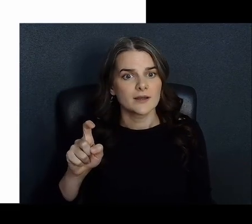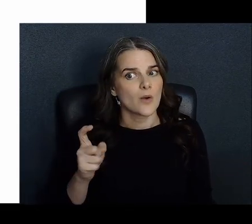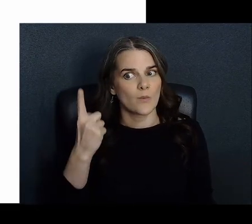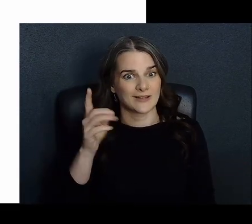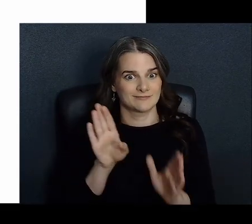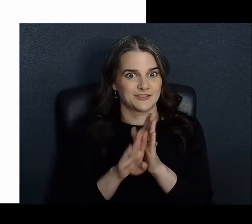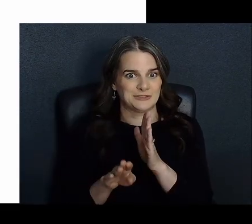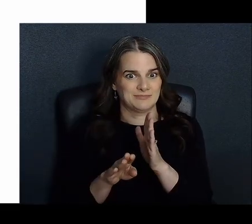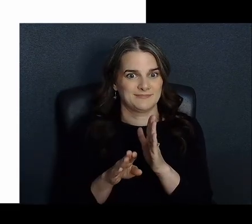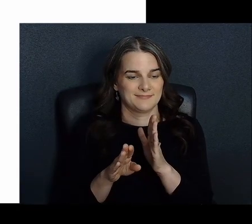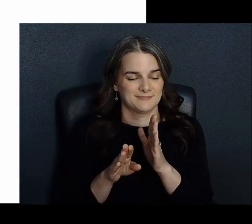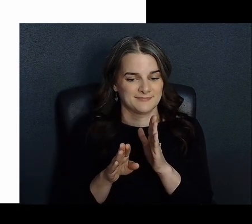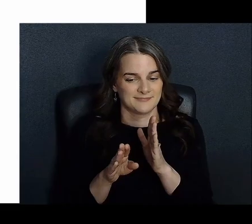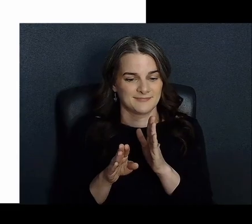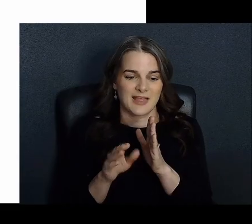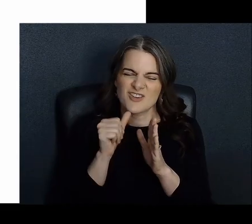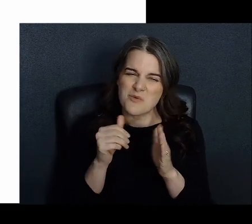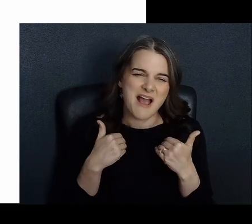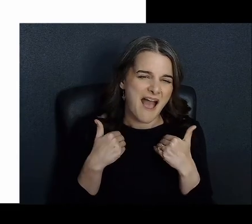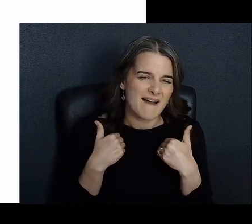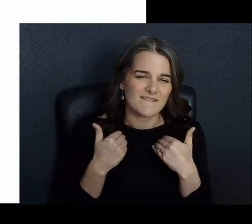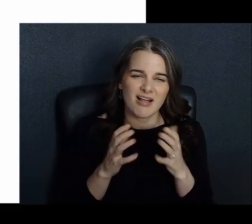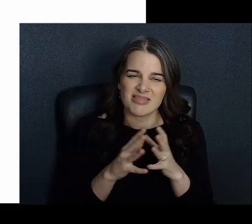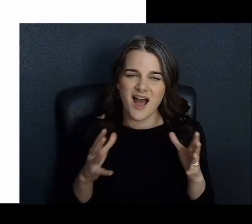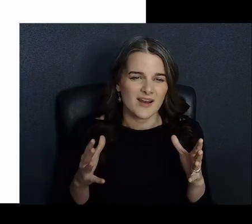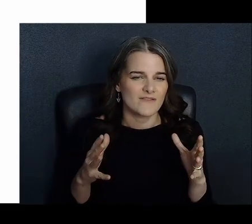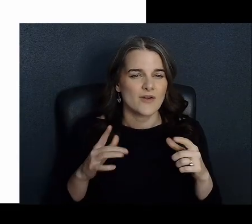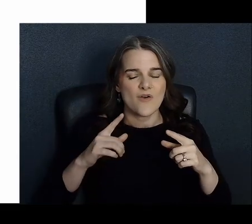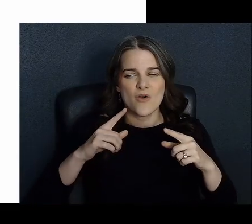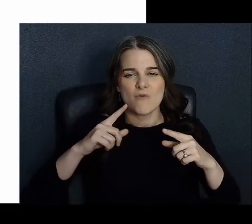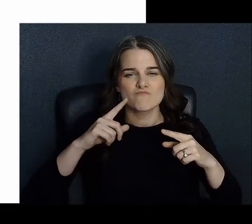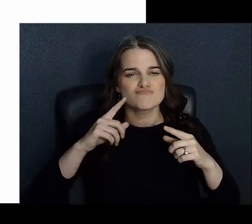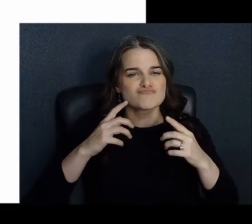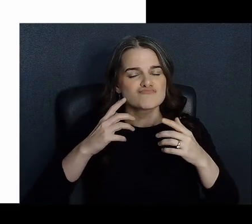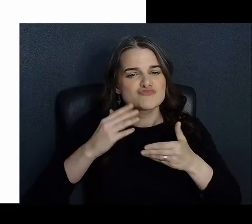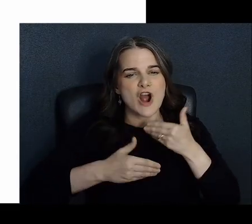don't have an awful lot of processor speed, how